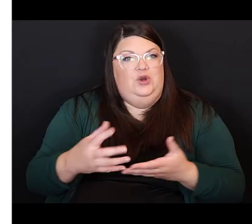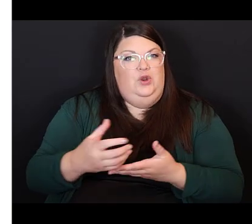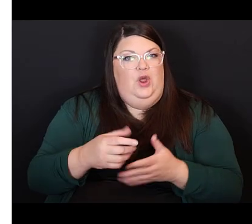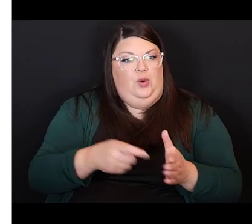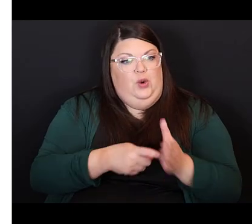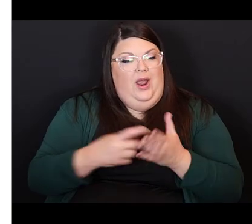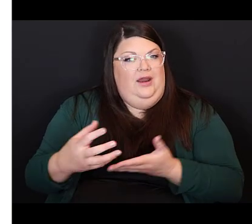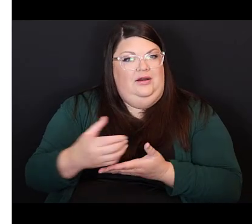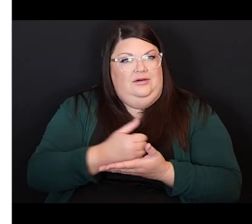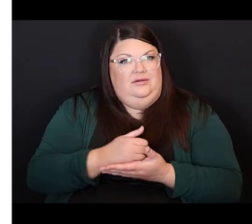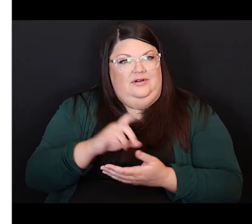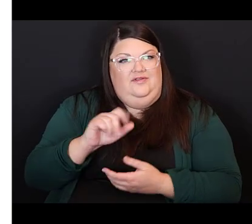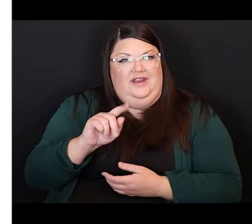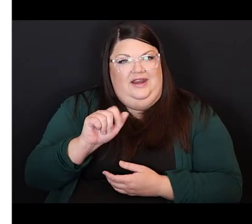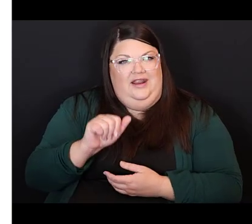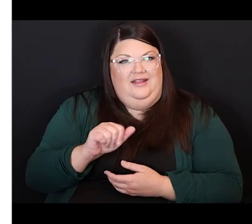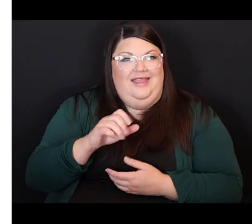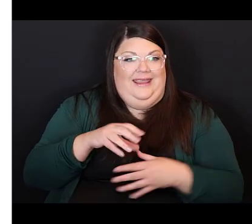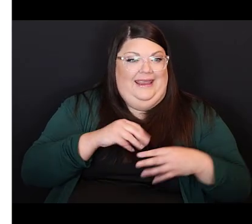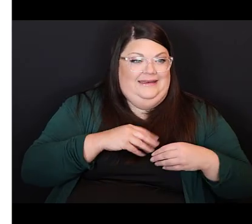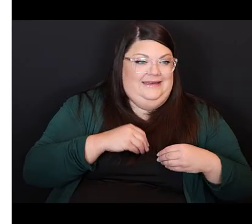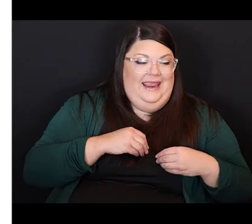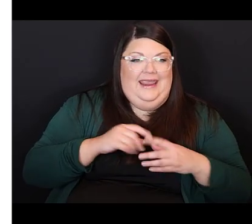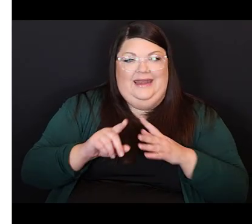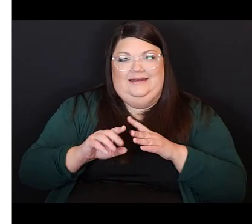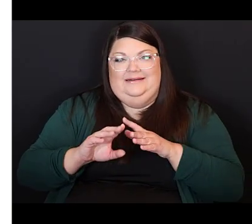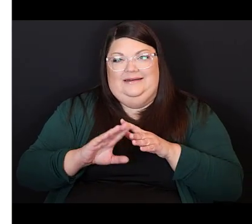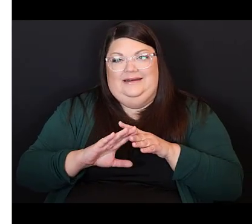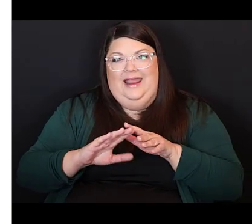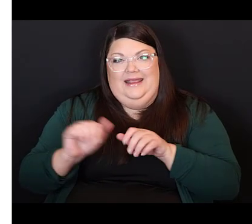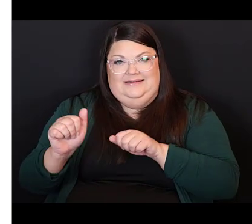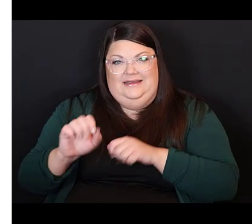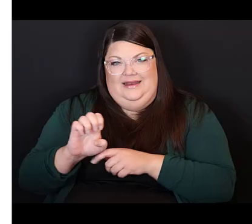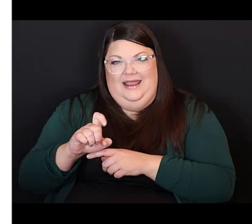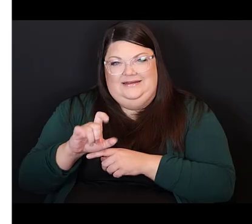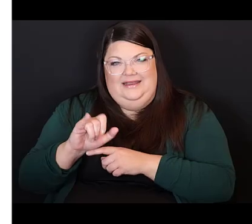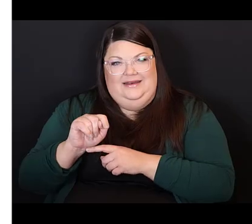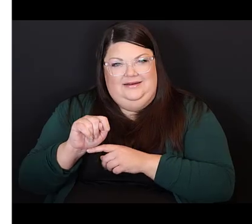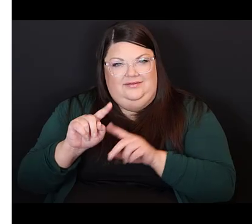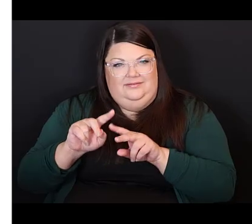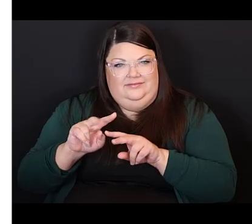such as during intake, and exit. We are in the process of working with Wilder to understand where